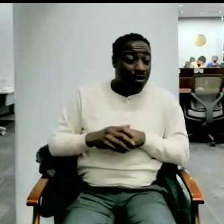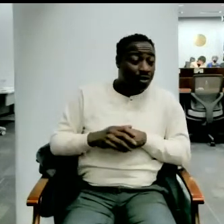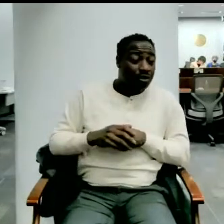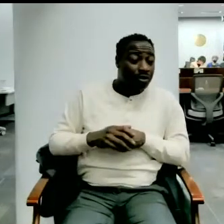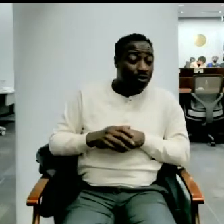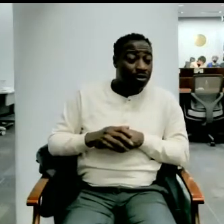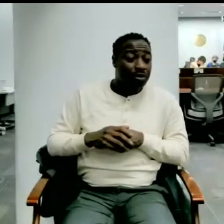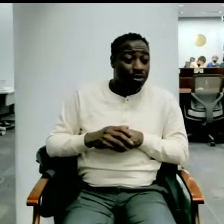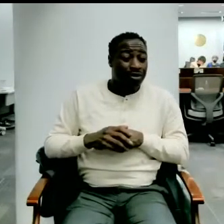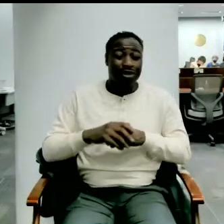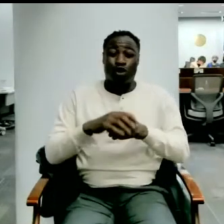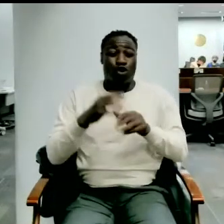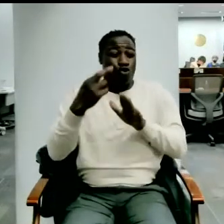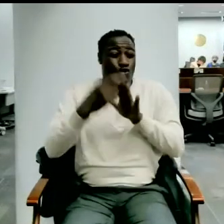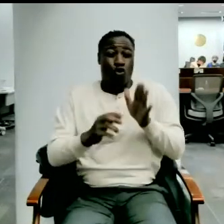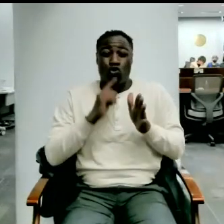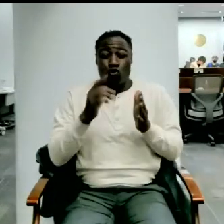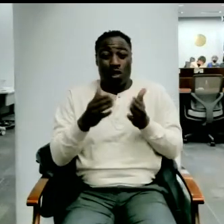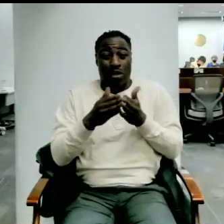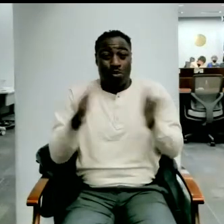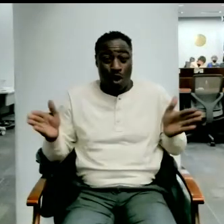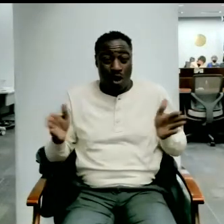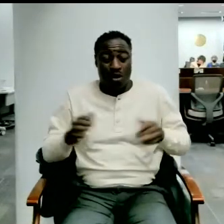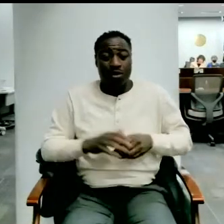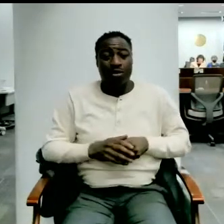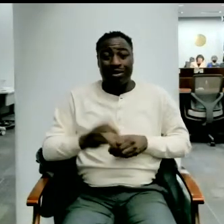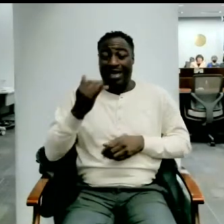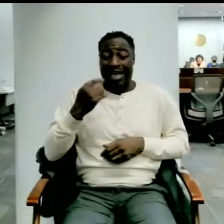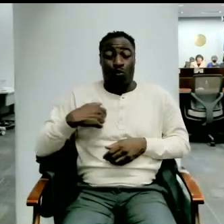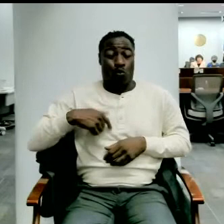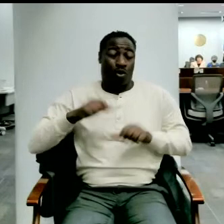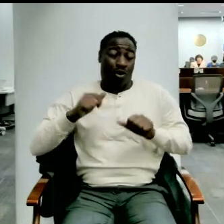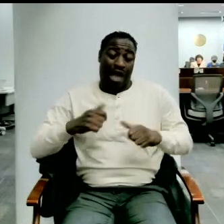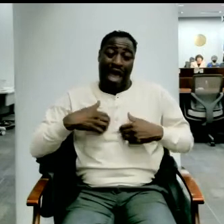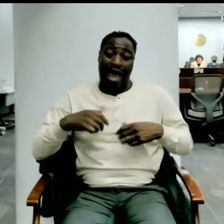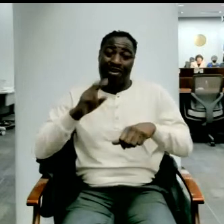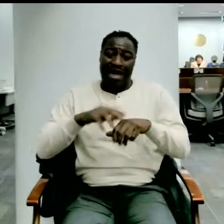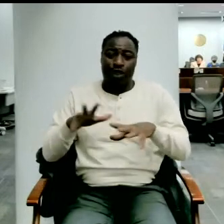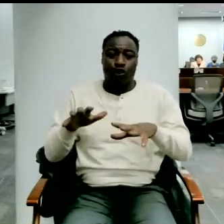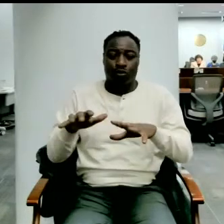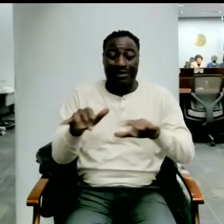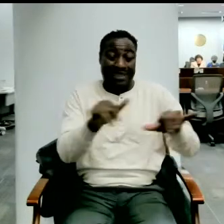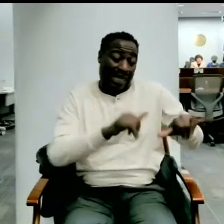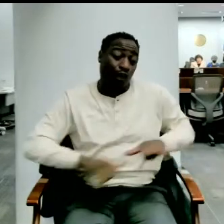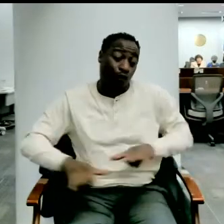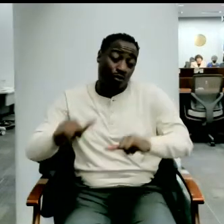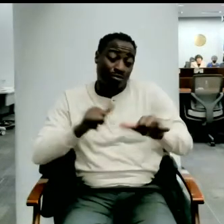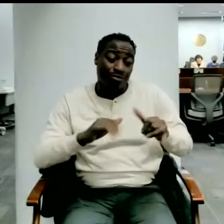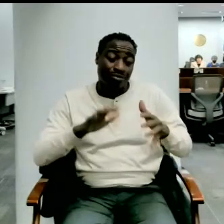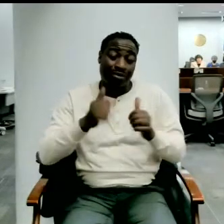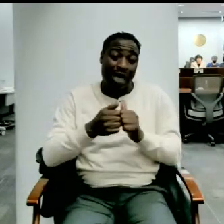little too broad, again that can be accomplished developing protocols of how to develop our advice.